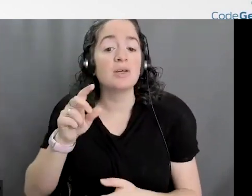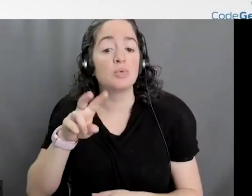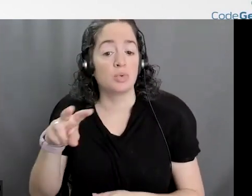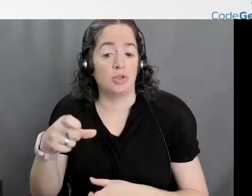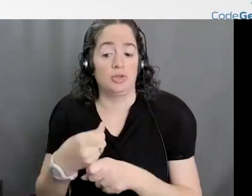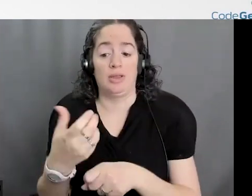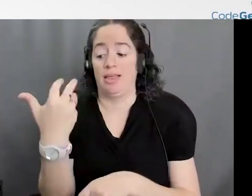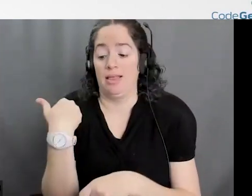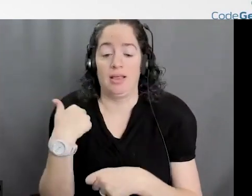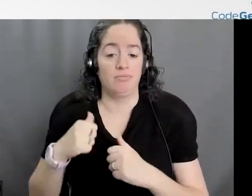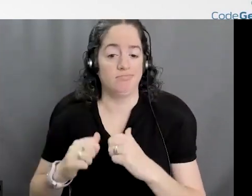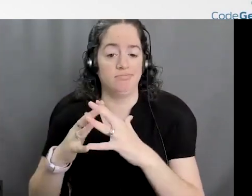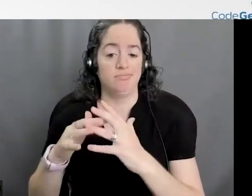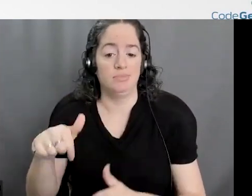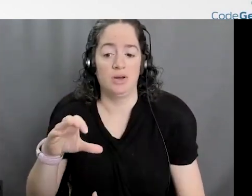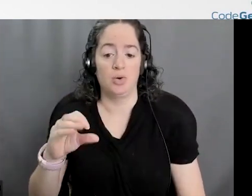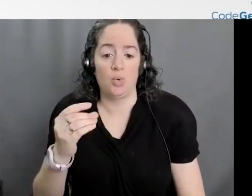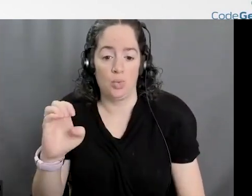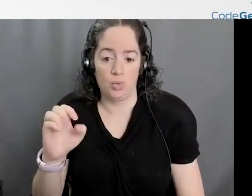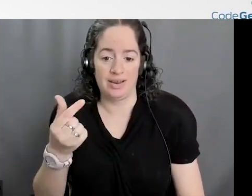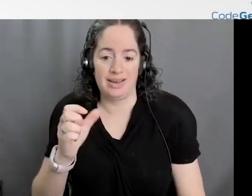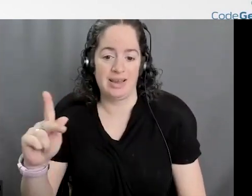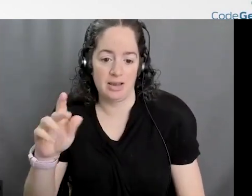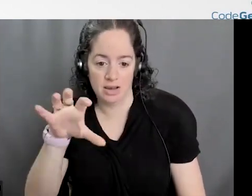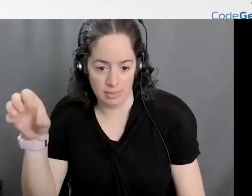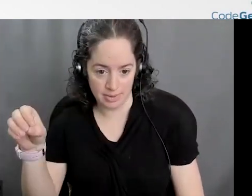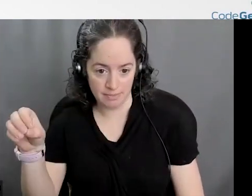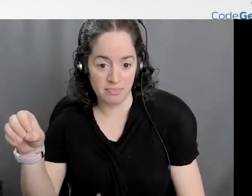and as the leader of CodeGeek's team of 12 amazing people,